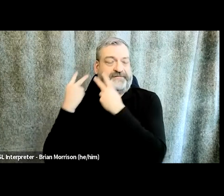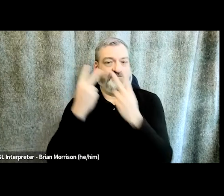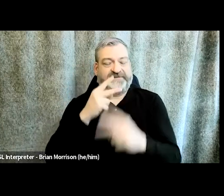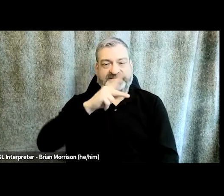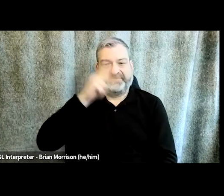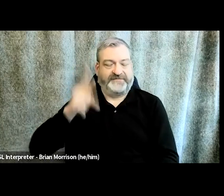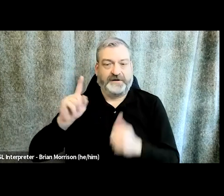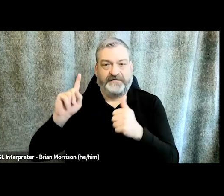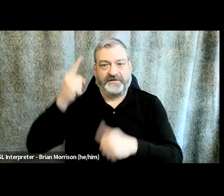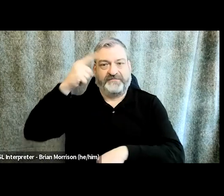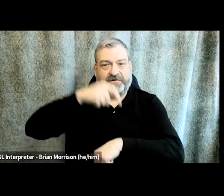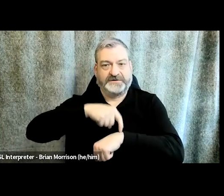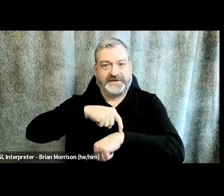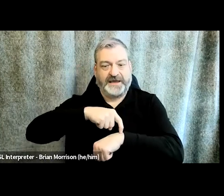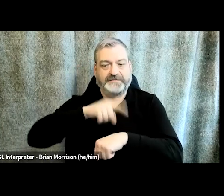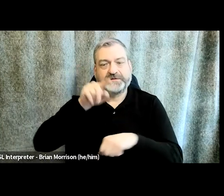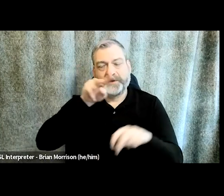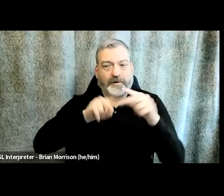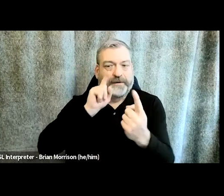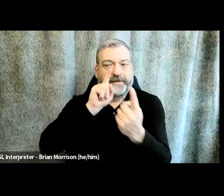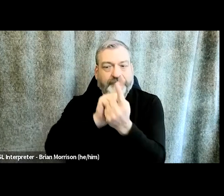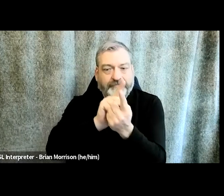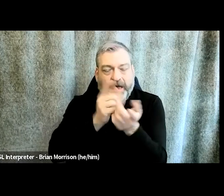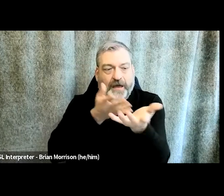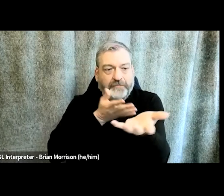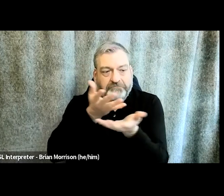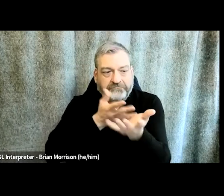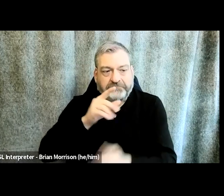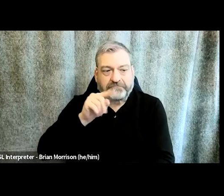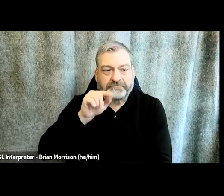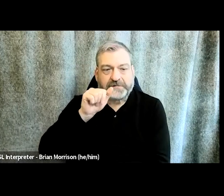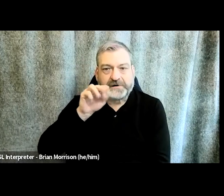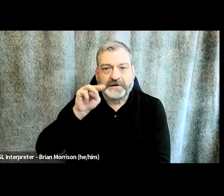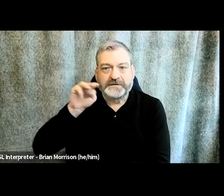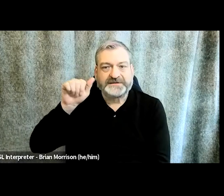and the work that they do in web accessibility and are really striving